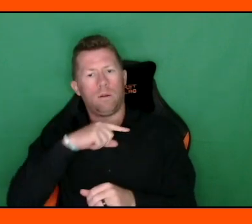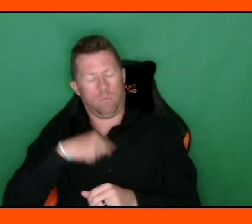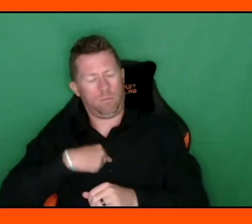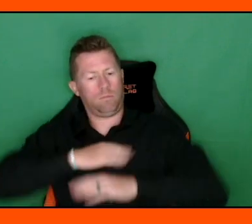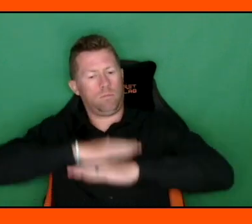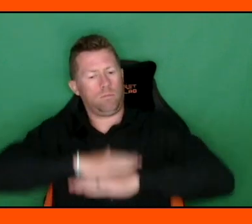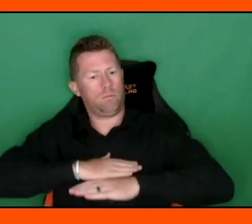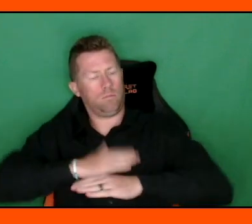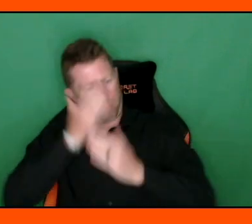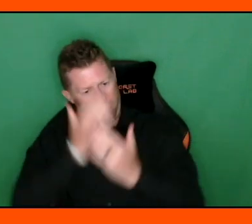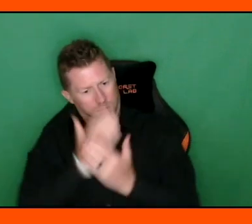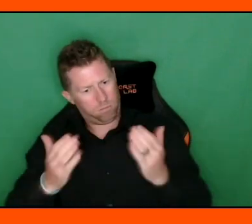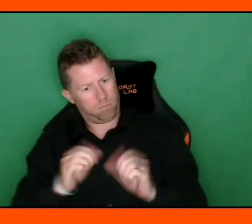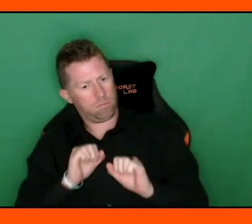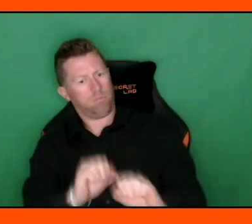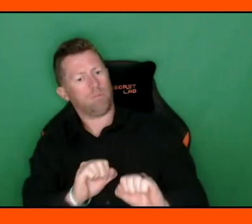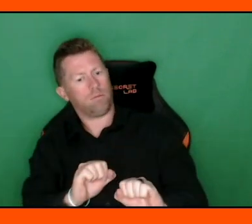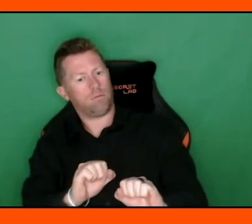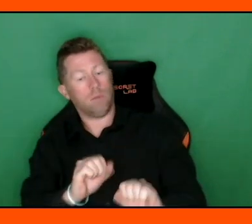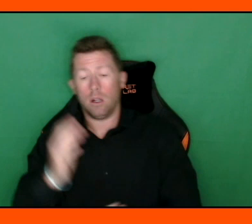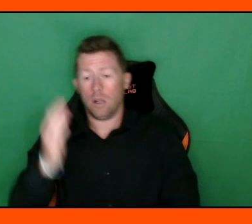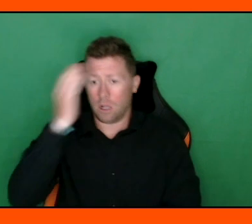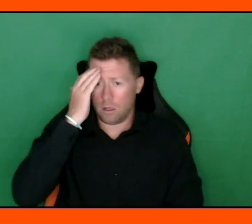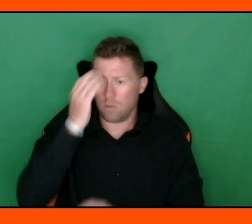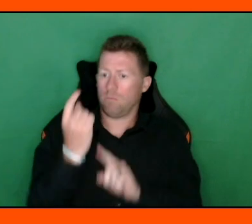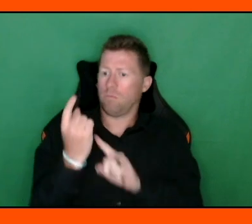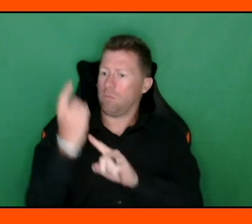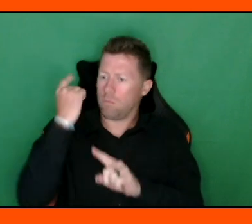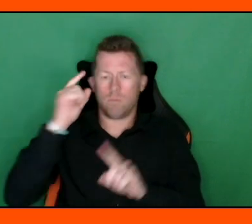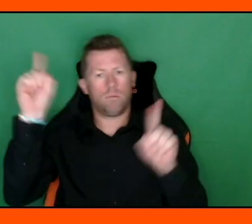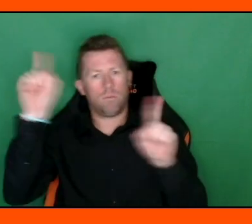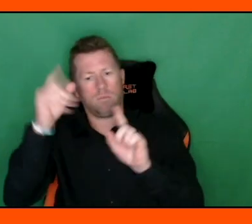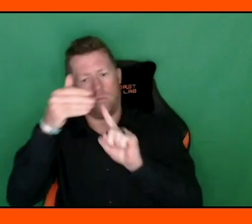I pay my respects to their Elders past, present and emerging